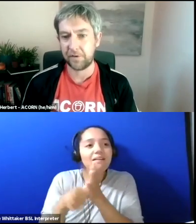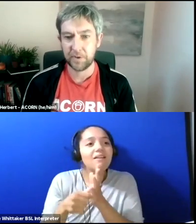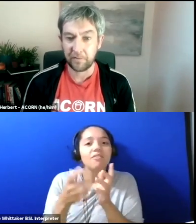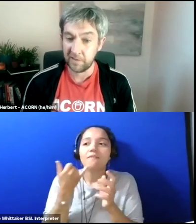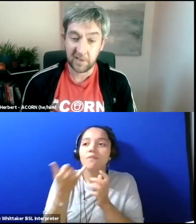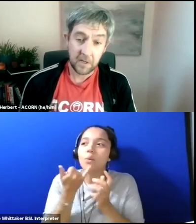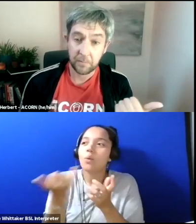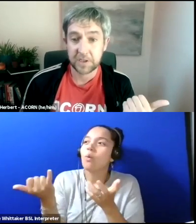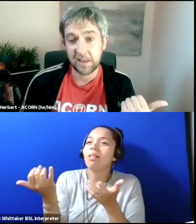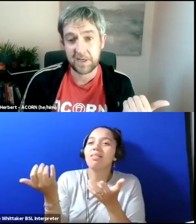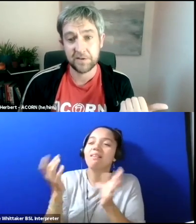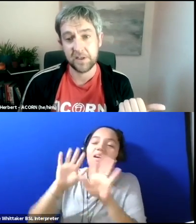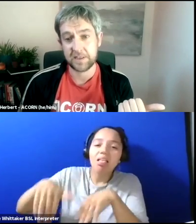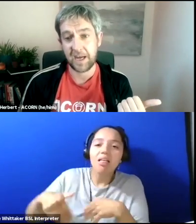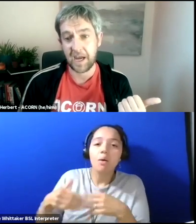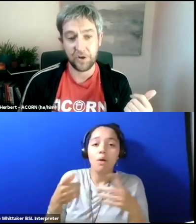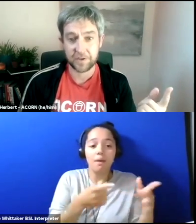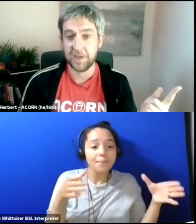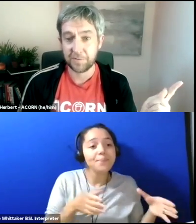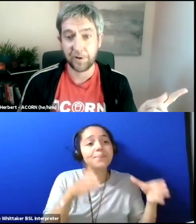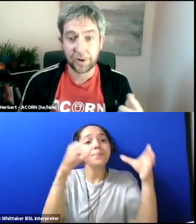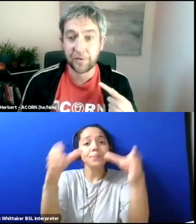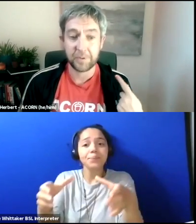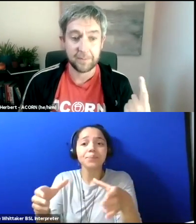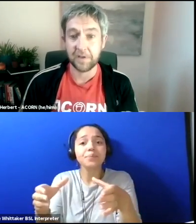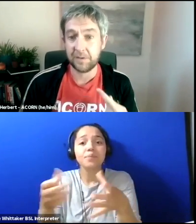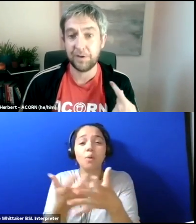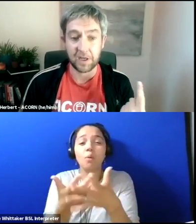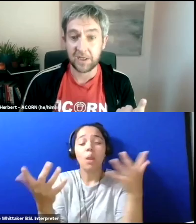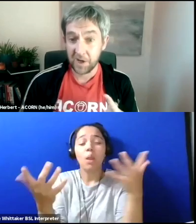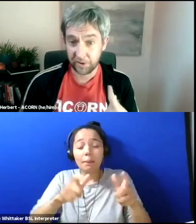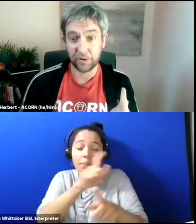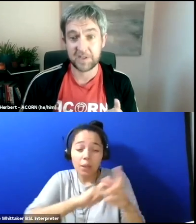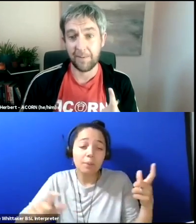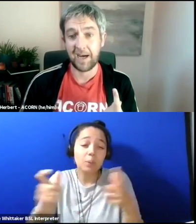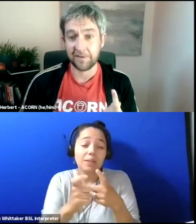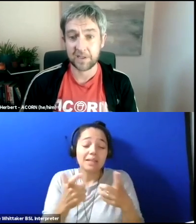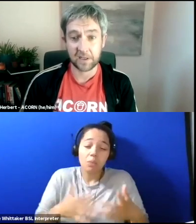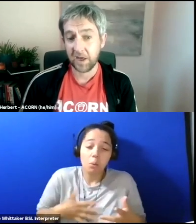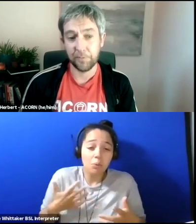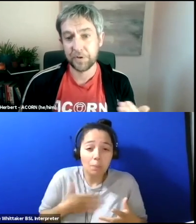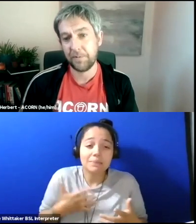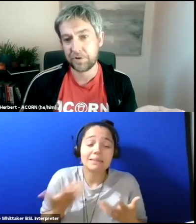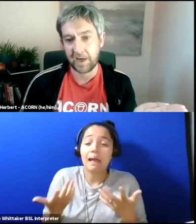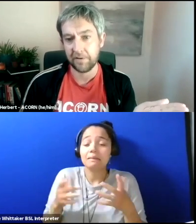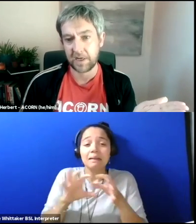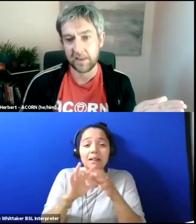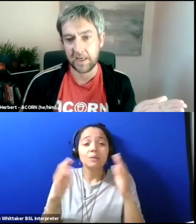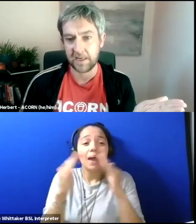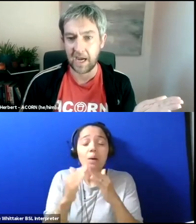or making a phone call and getting fobbed off, we'll take them down to the estate agent offices with a load of other people in the community who are upset about housing.